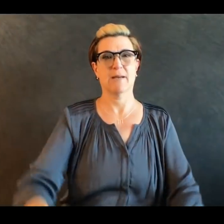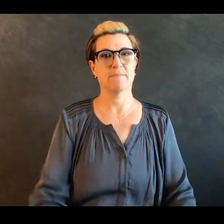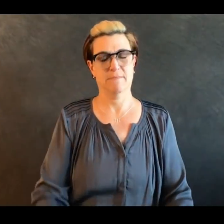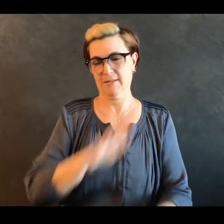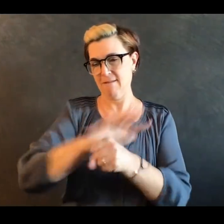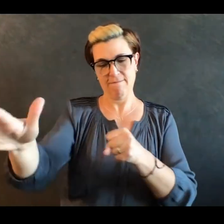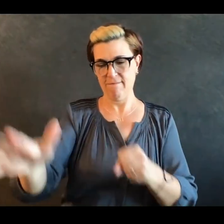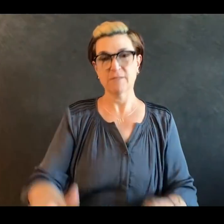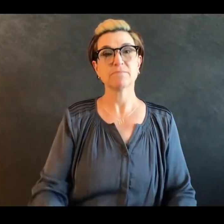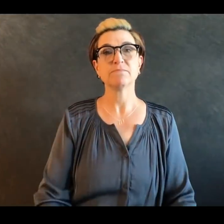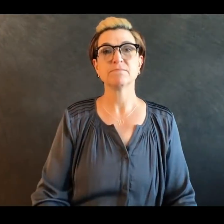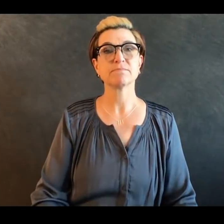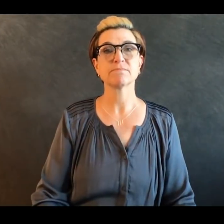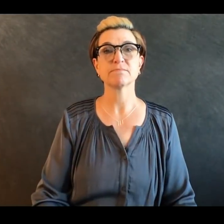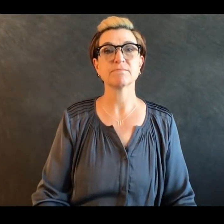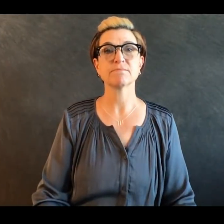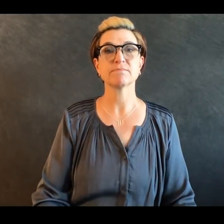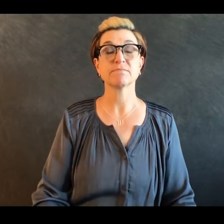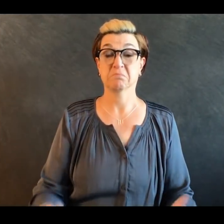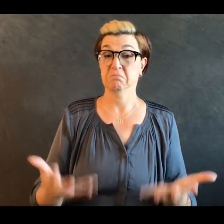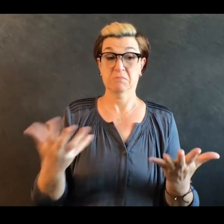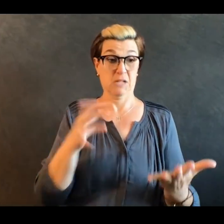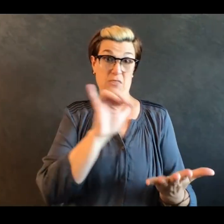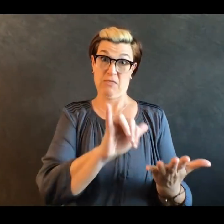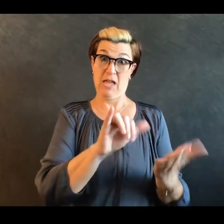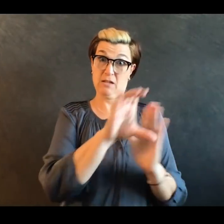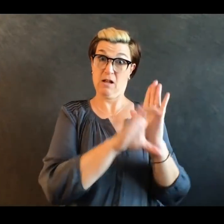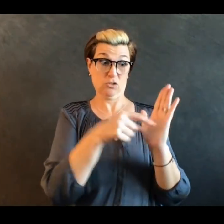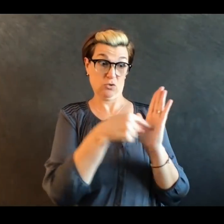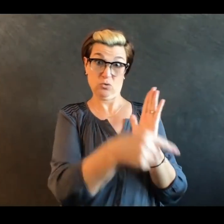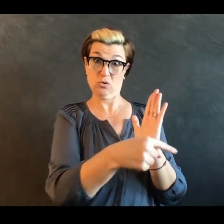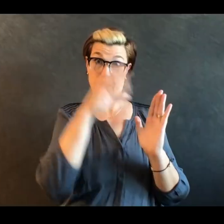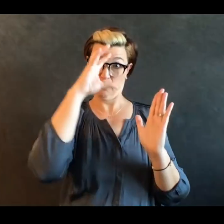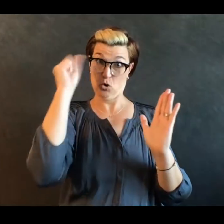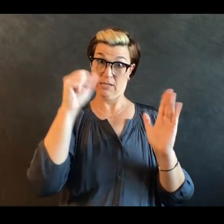it's never done before it's never been done before nobody's even sure if it has